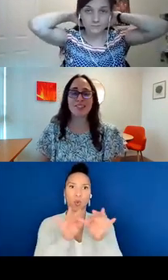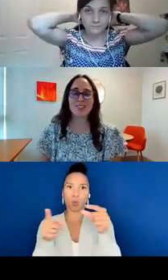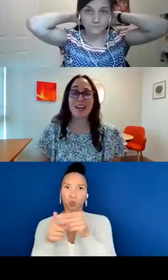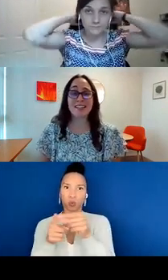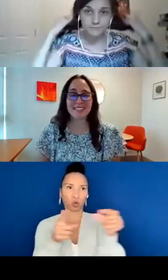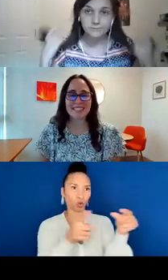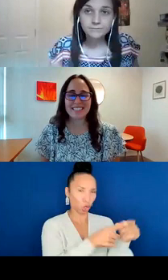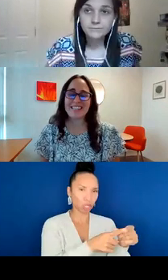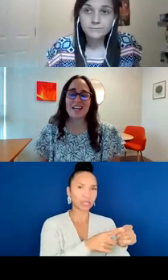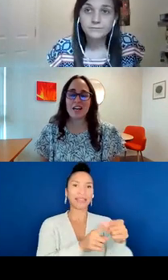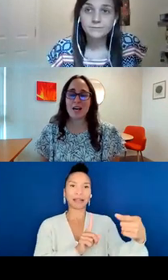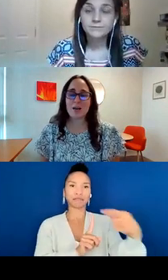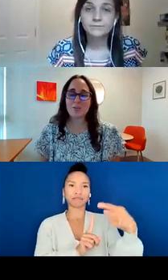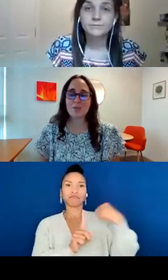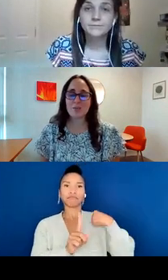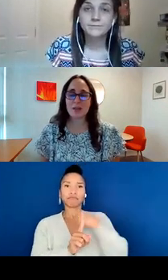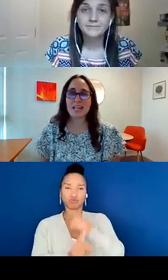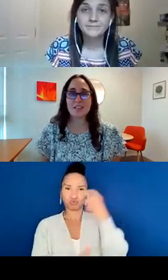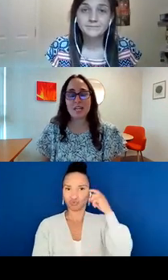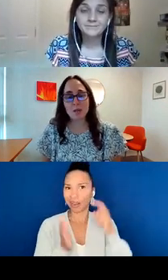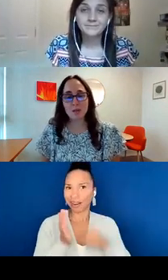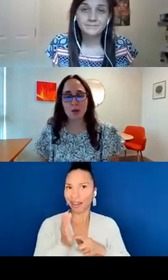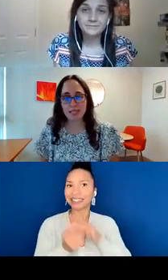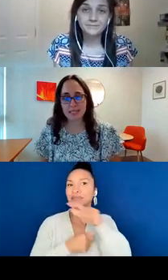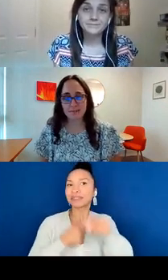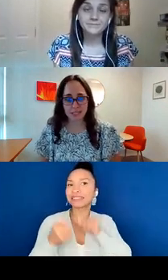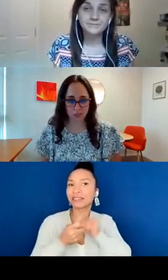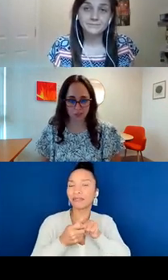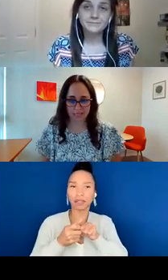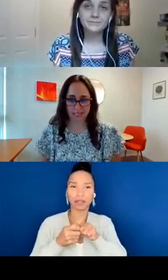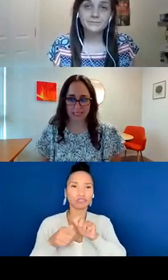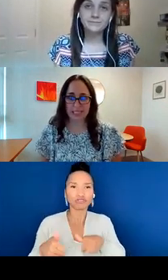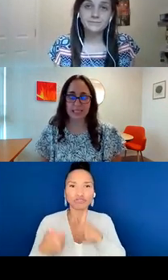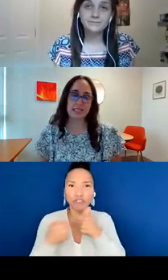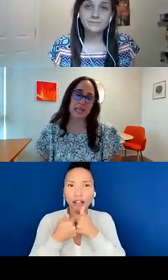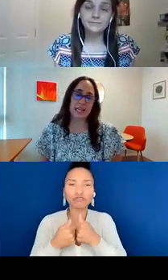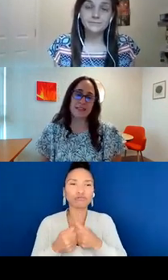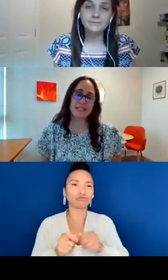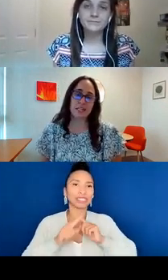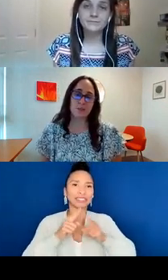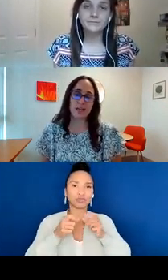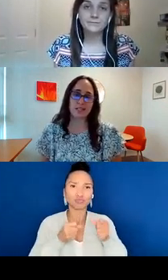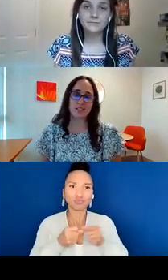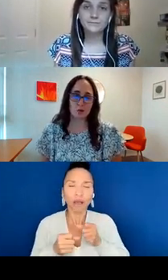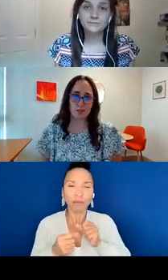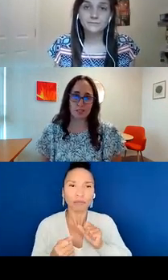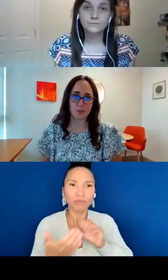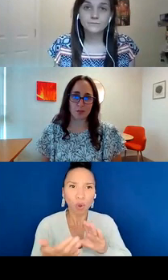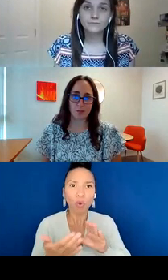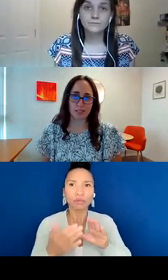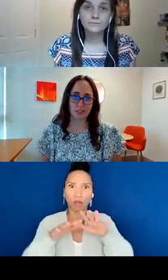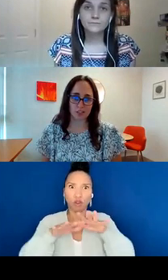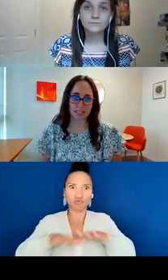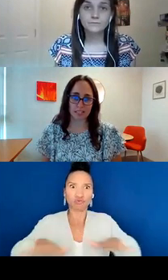or what strategies kind of came up across the field of grantees. And that's helping us and OVW really